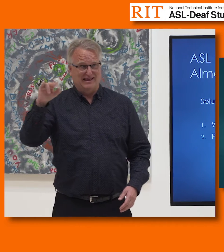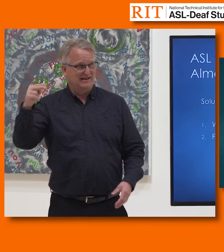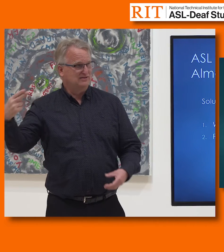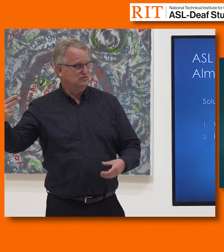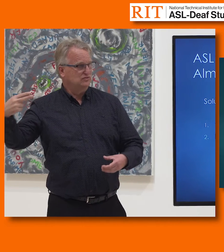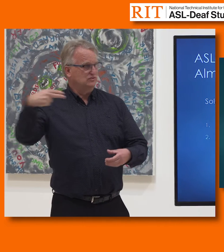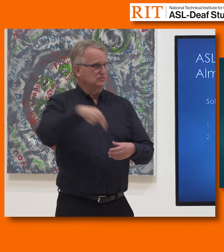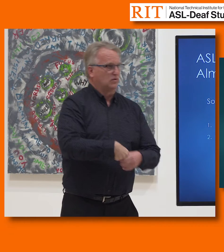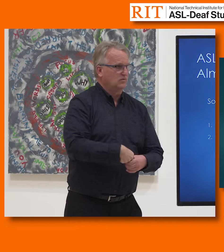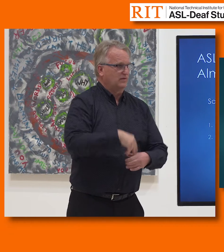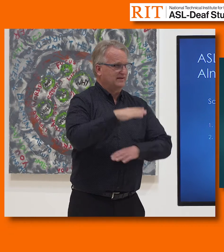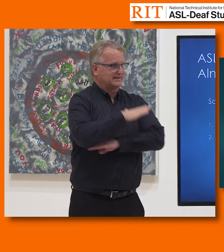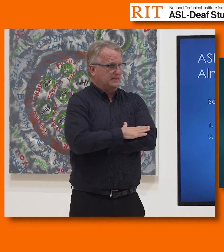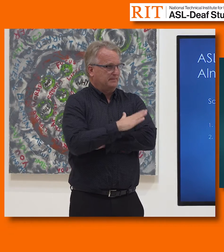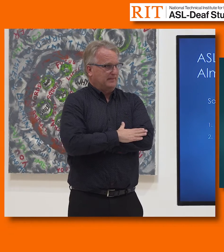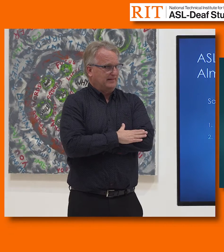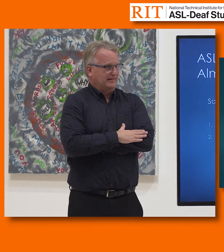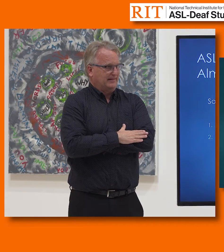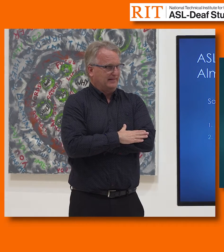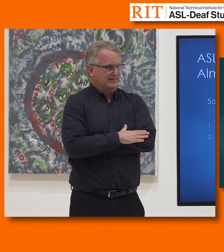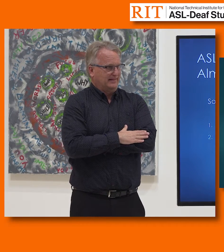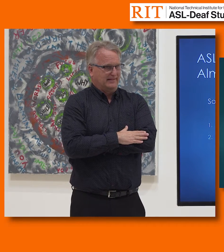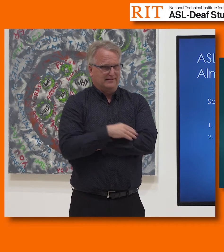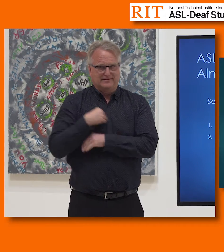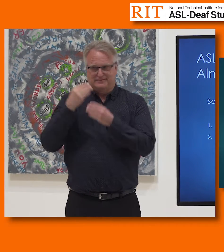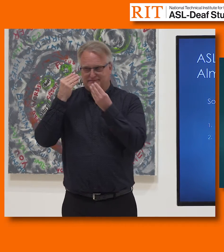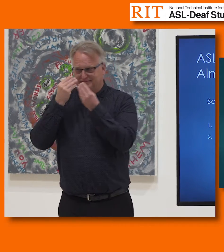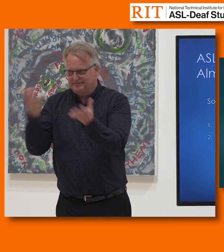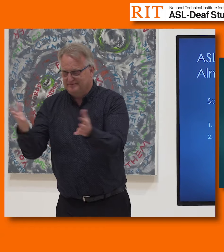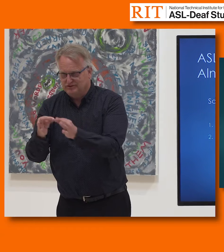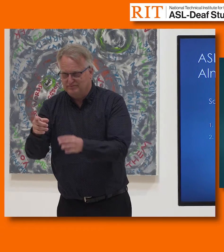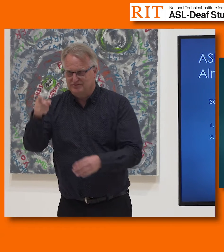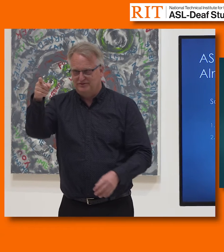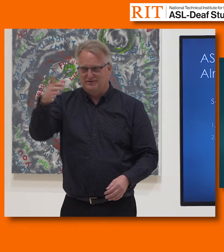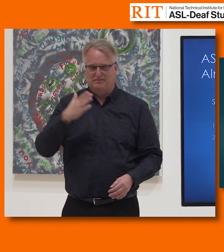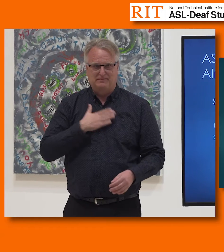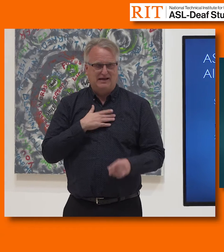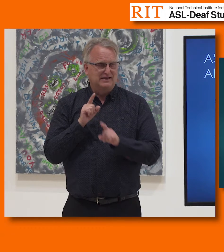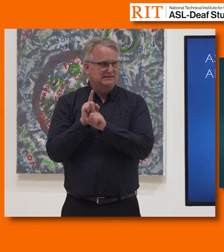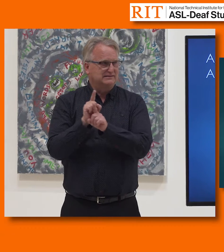I call it a no surprise policy. I invite my designated ally to the pre-meeting.